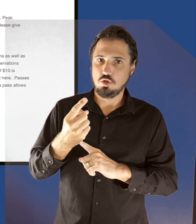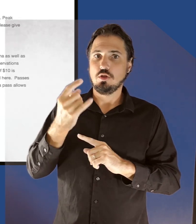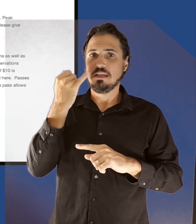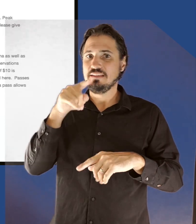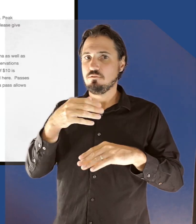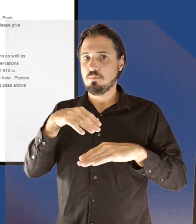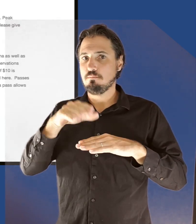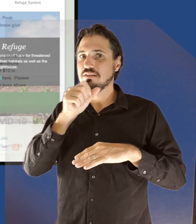Non-residents will pay a $10 entry fee, and all visitors, both Kamaaina and visitors, will be required to pay a $1 reservation booking fee for individuals 16 and older. For more information, or to book your reservations, visit www.fws.gov/kilaueapoint.